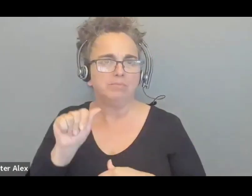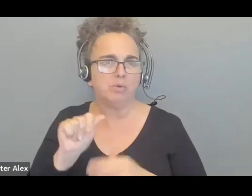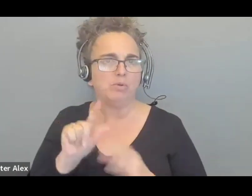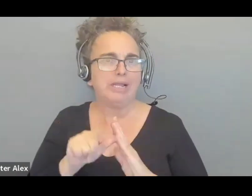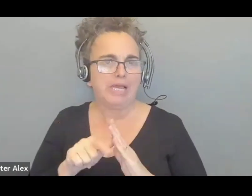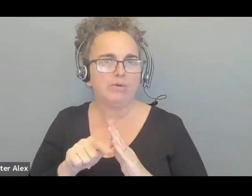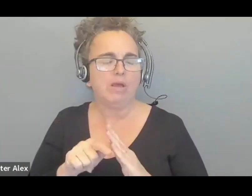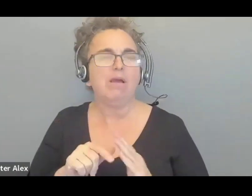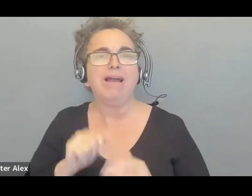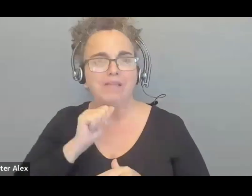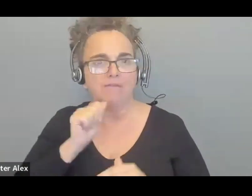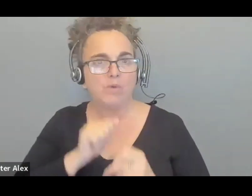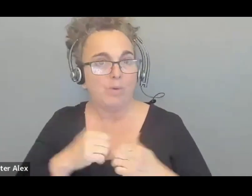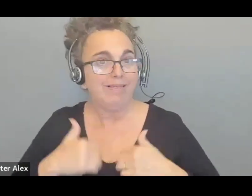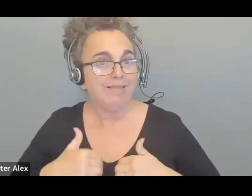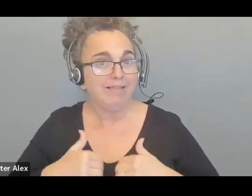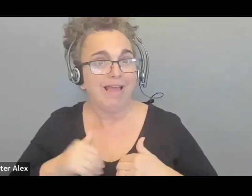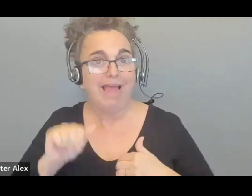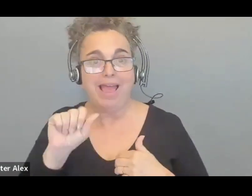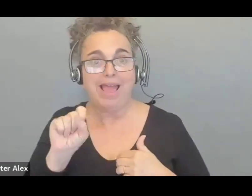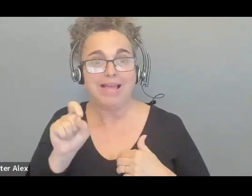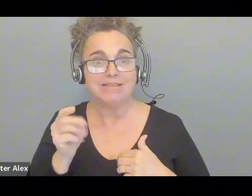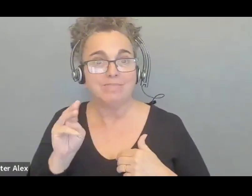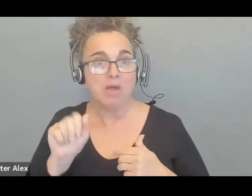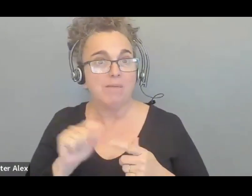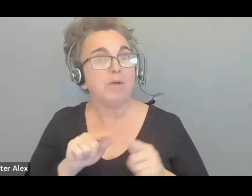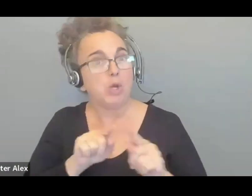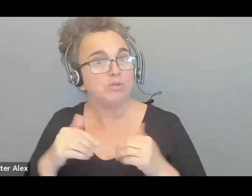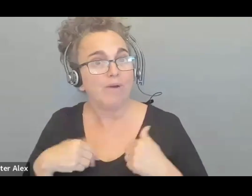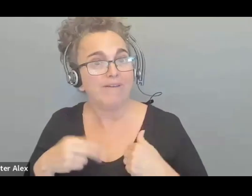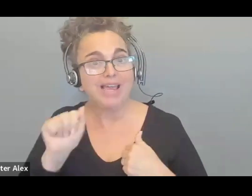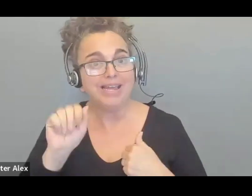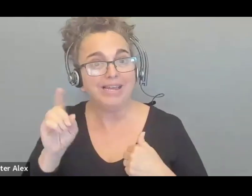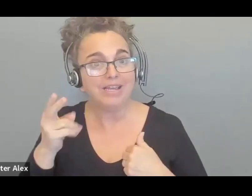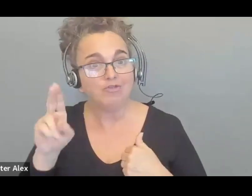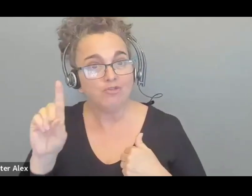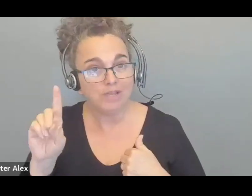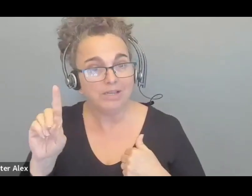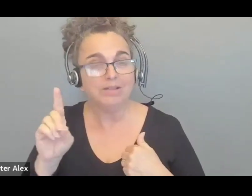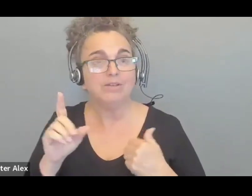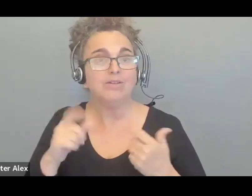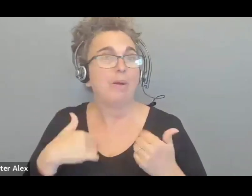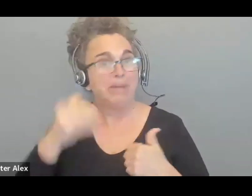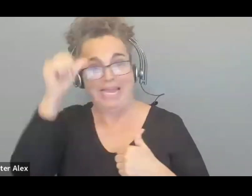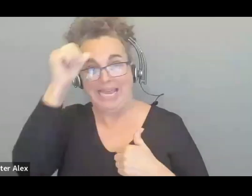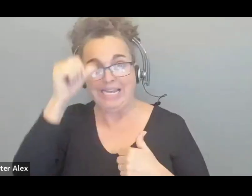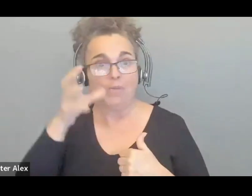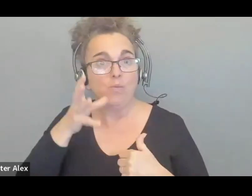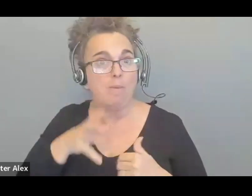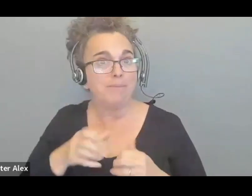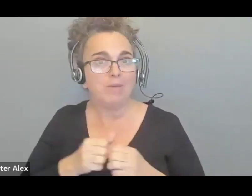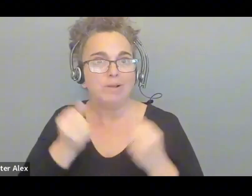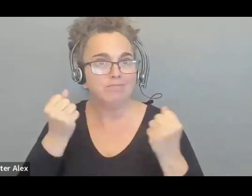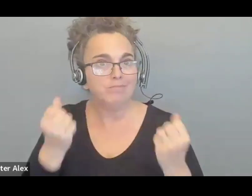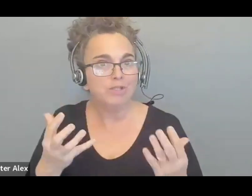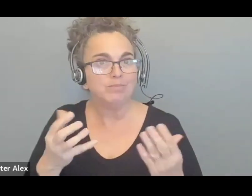with asthma, but I also have ADHD. So I am an Indian woman with multiple disabilities living at the